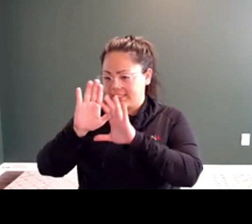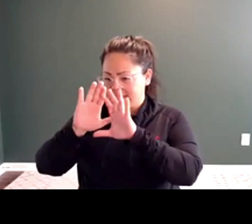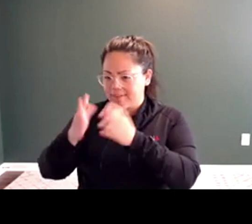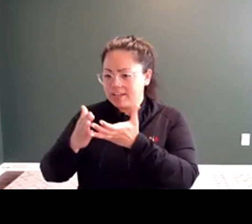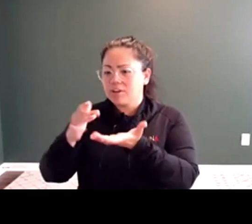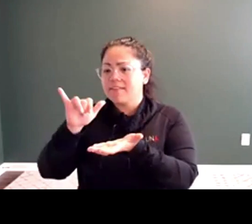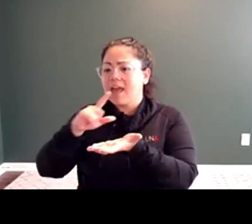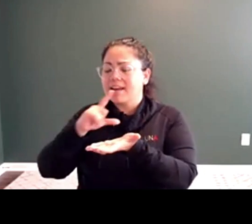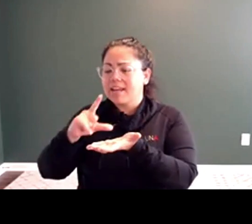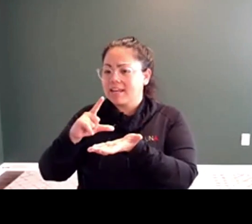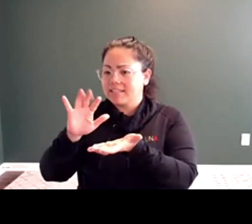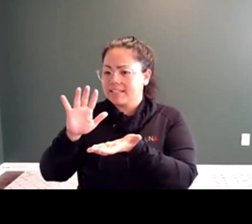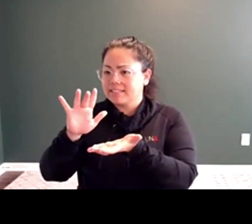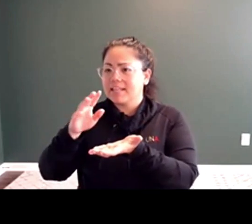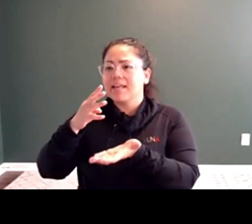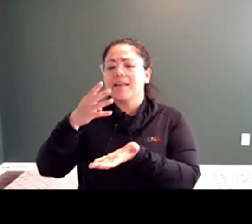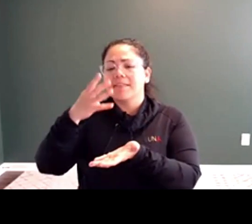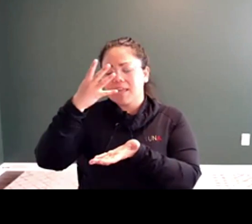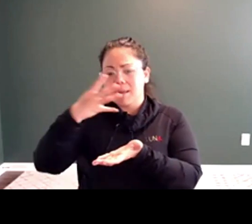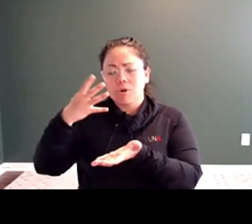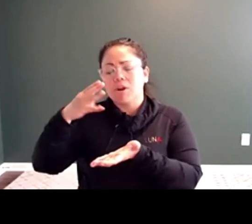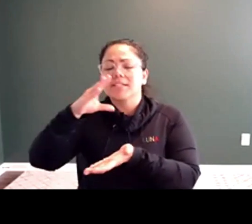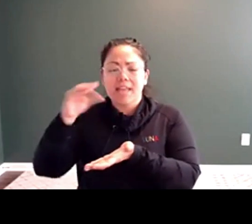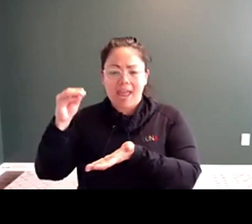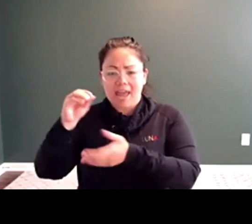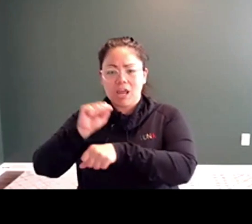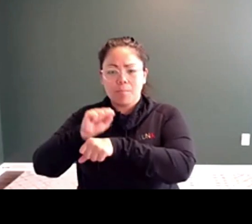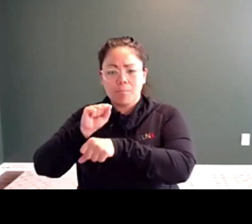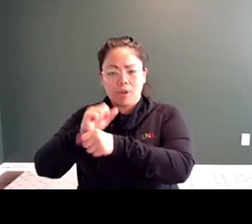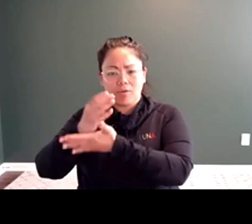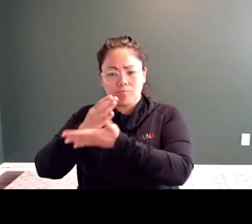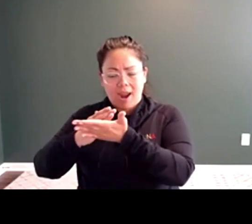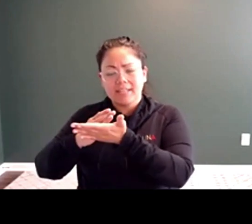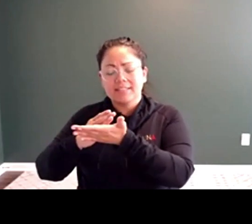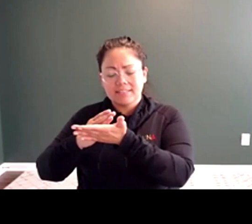it is the Immigrant and Employee Rights section. And they deal with citizenship status